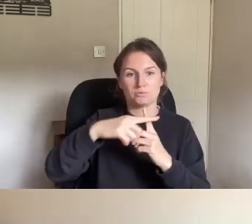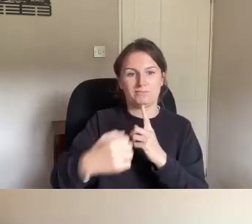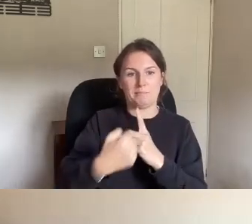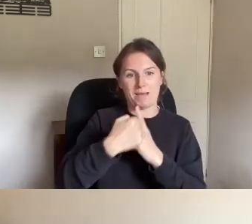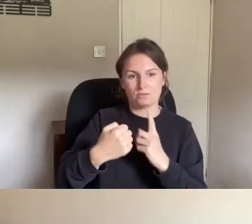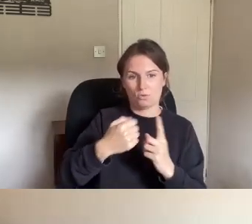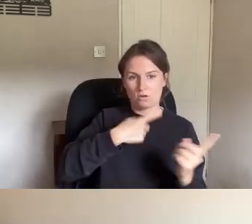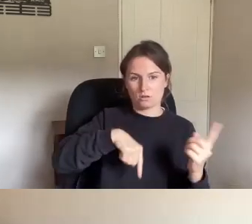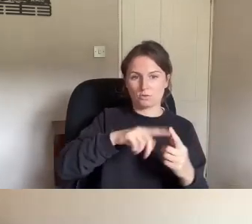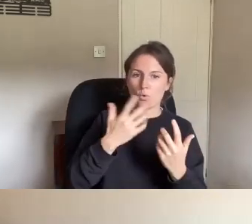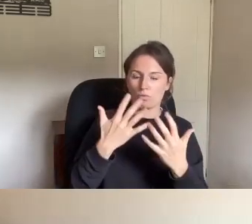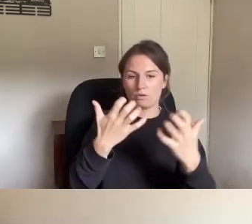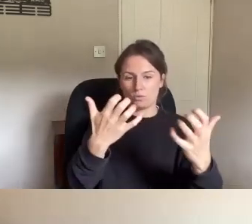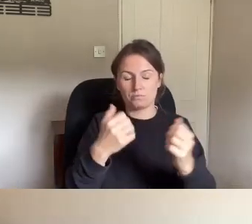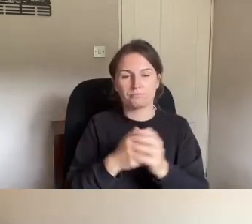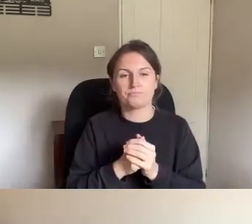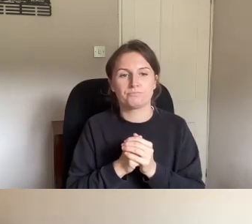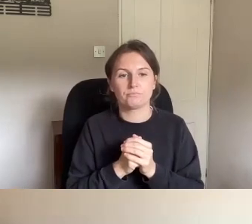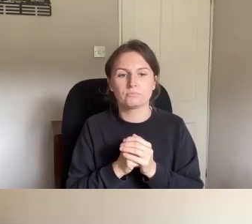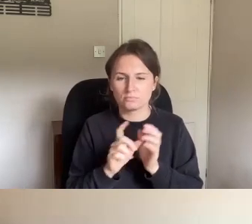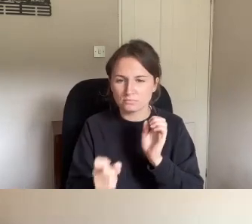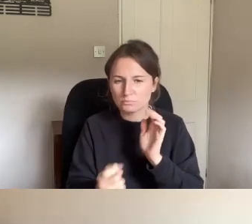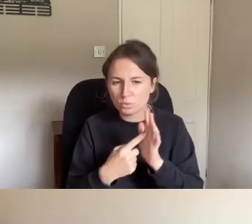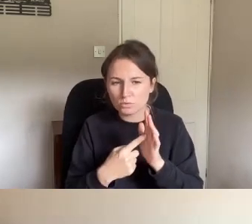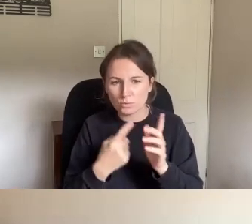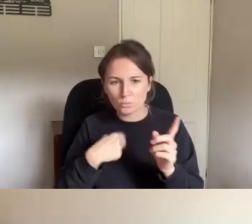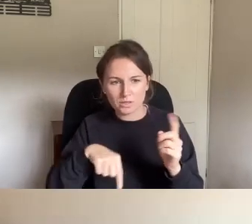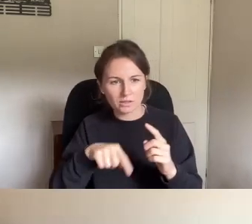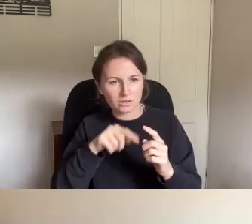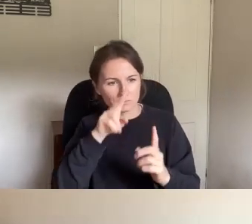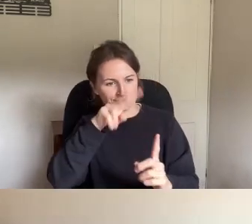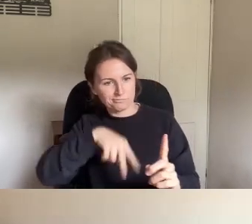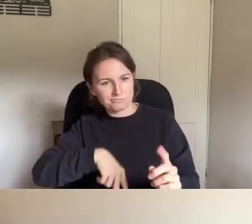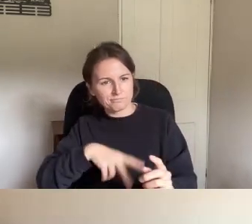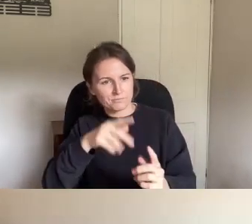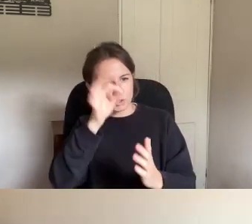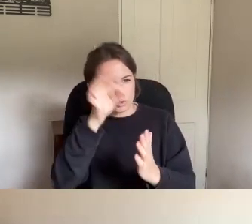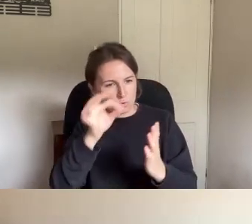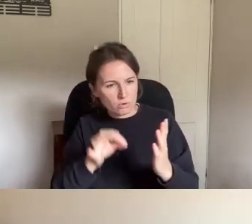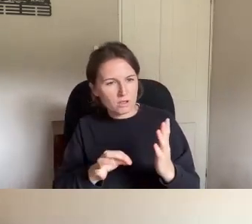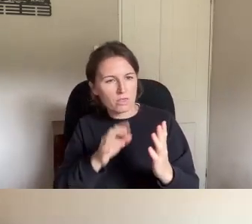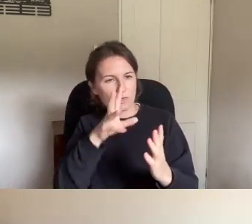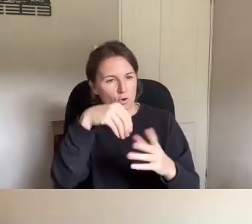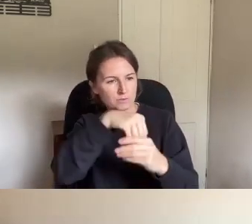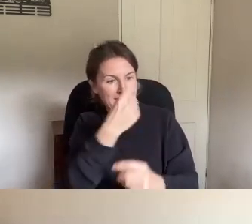It's really important to note that we're not scoring the piece of content itself. What we're interested in is the story.